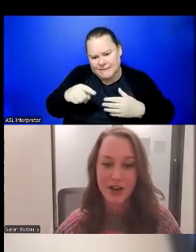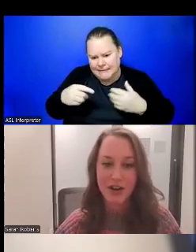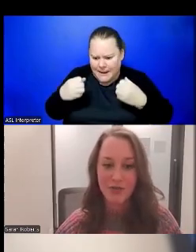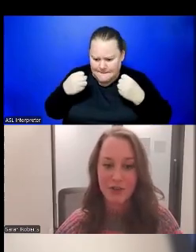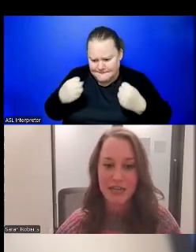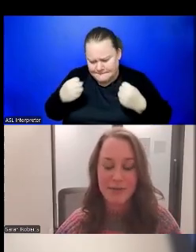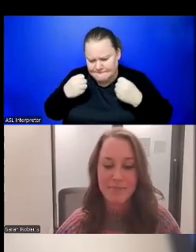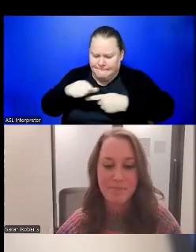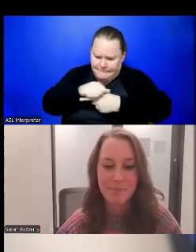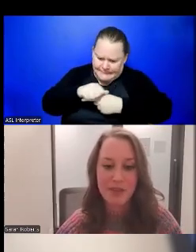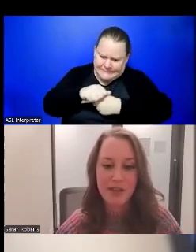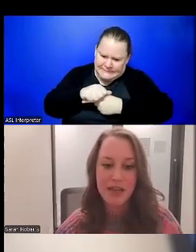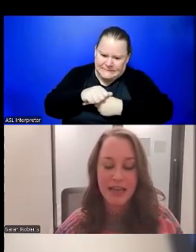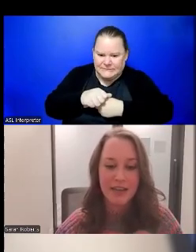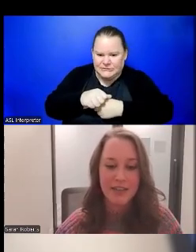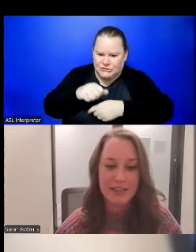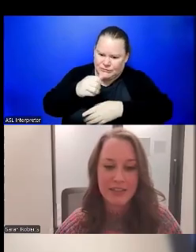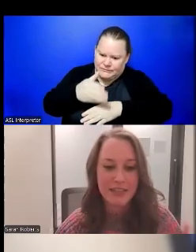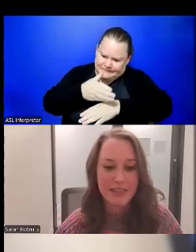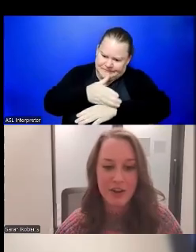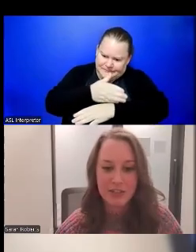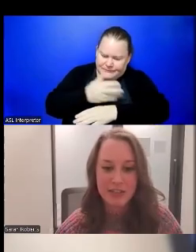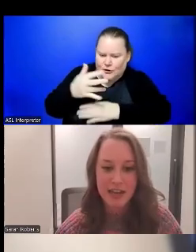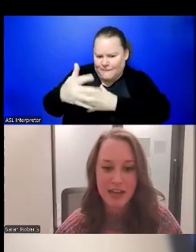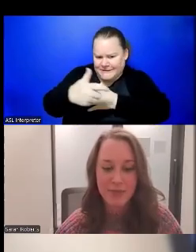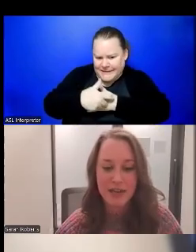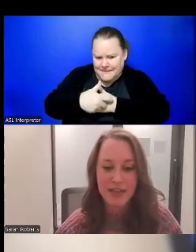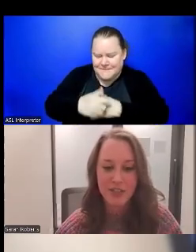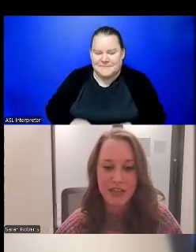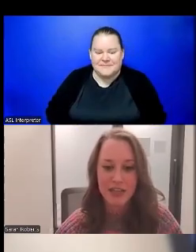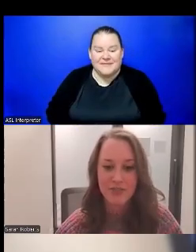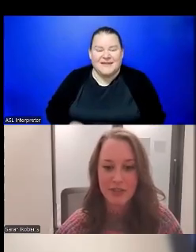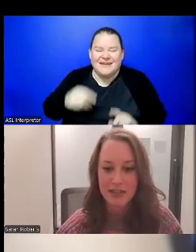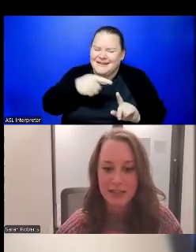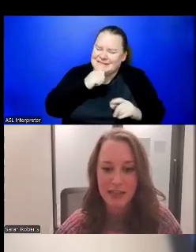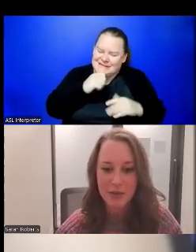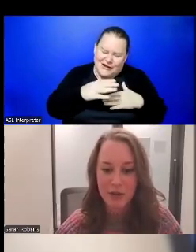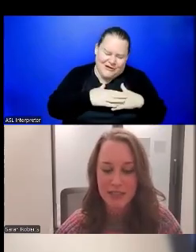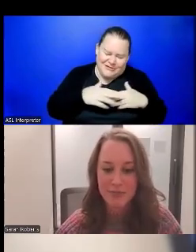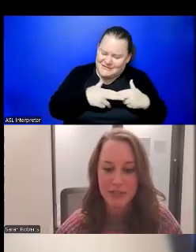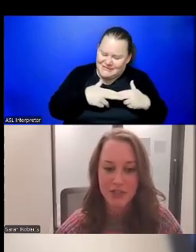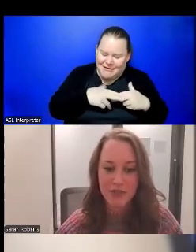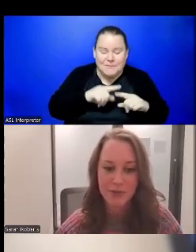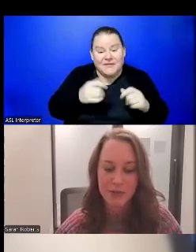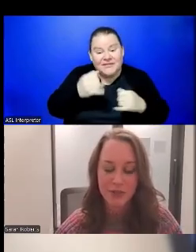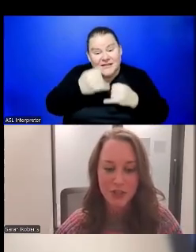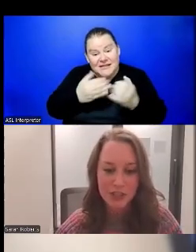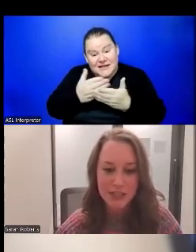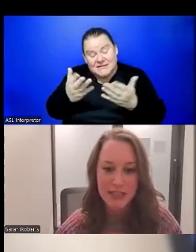work on over time. And this isn't on the slide, but just kind of the last thing I wanted to mention, from a nutrition